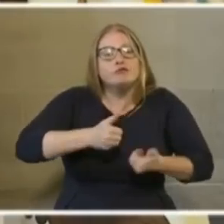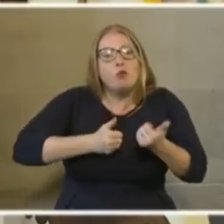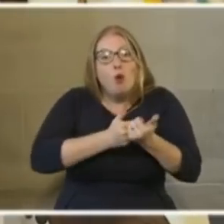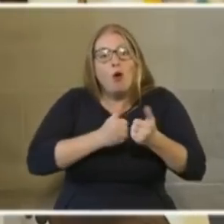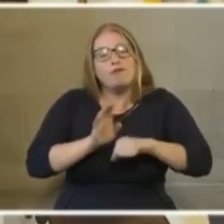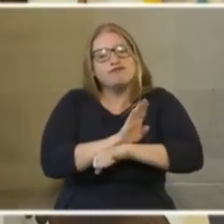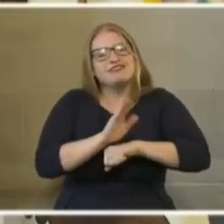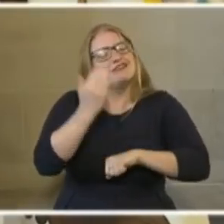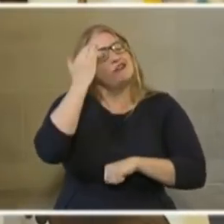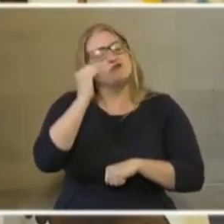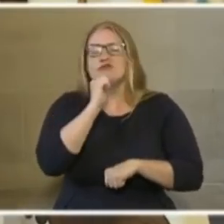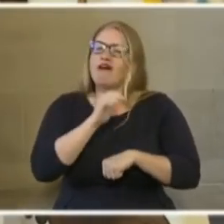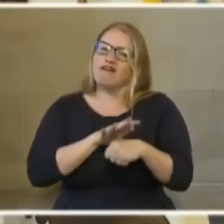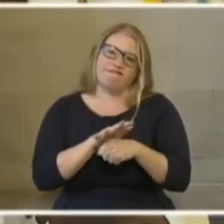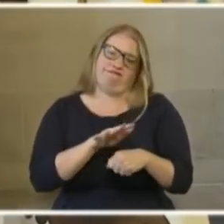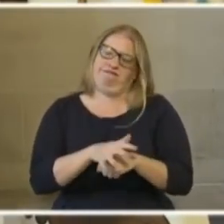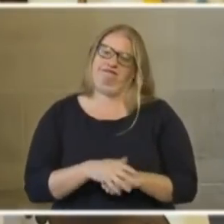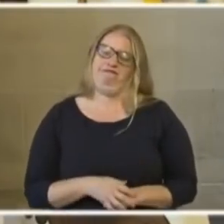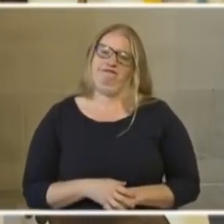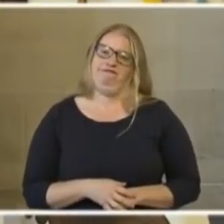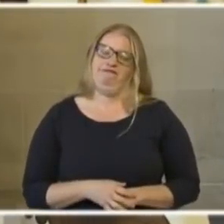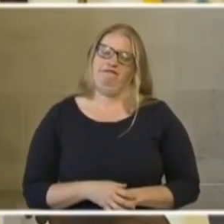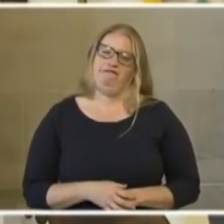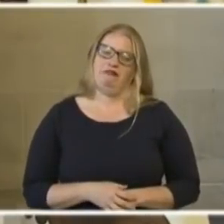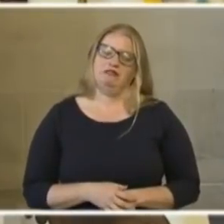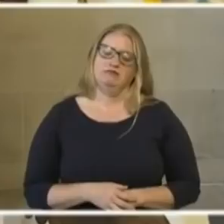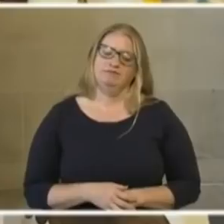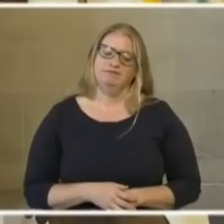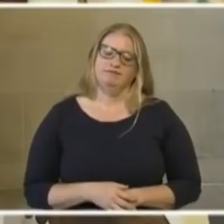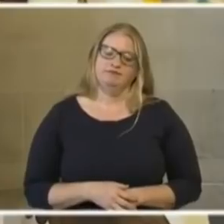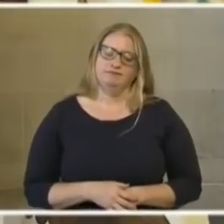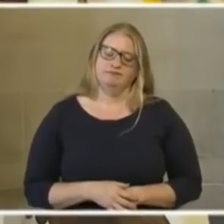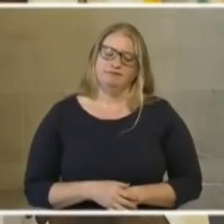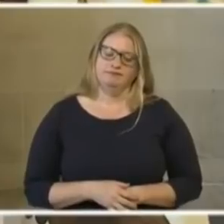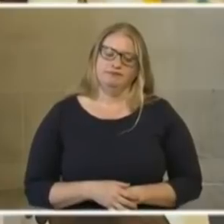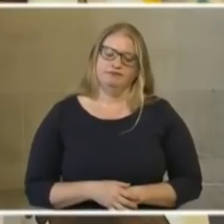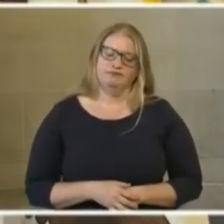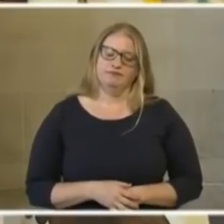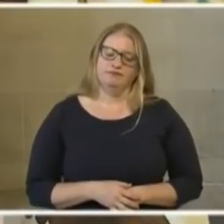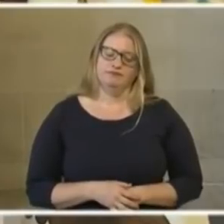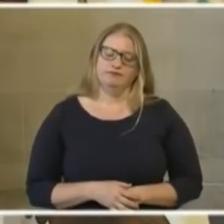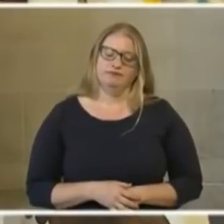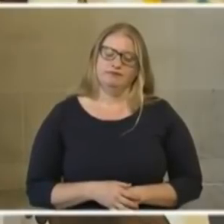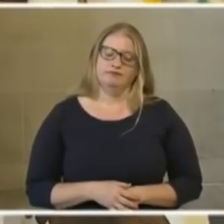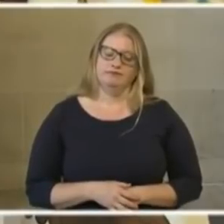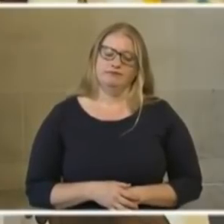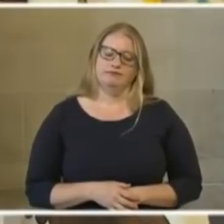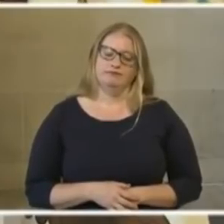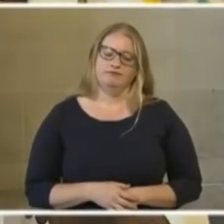STRUGGLE, WE STARTED THE NUMBER OF FUNDS AND NUMBER OF THINGS TO TRY TO HELP SUPPORT THESE